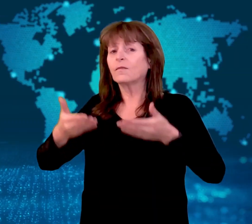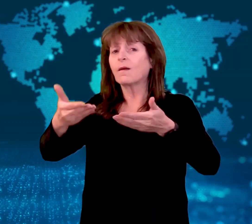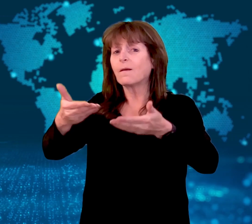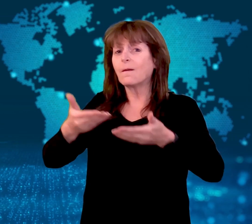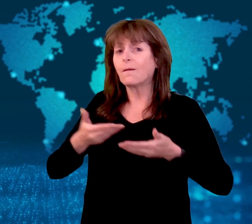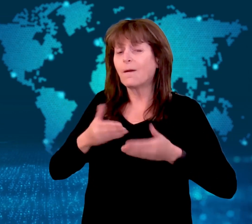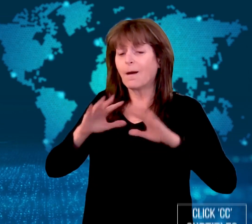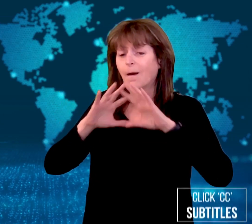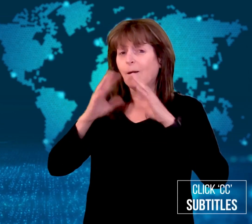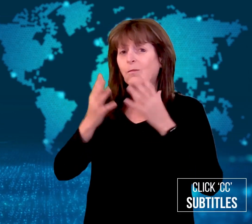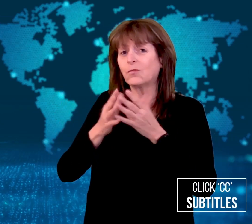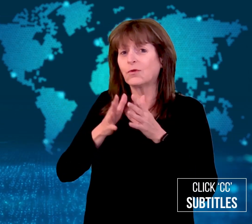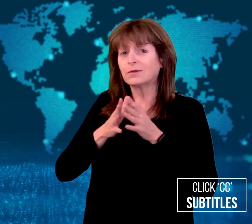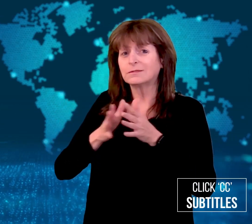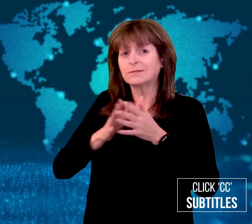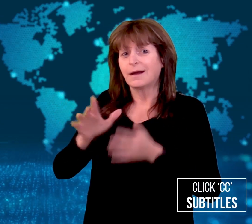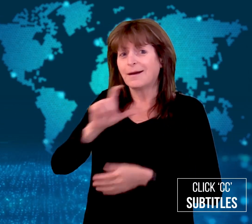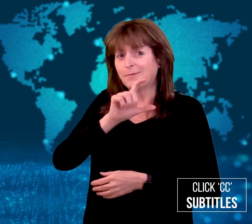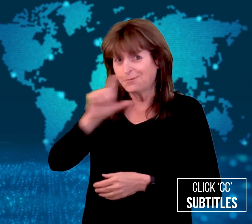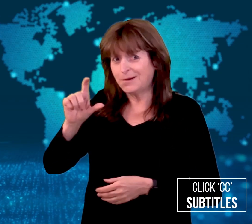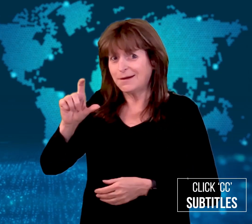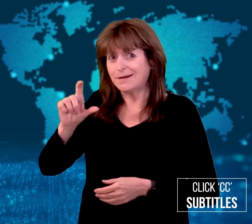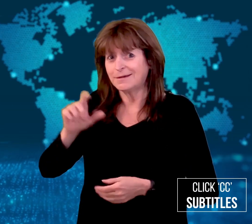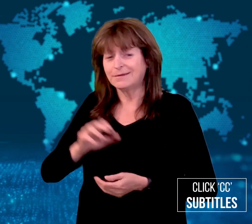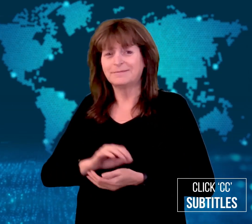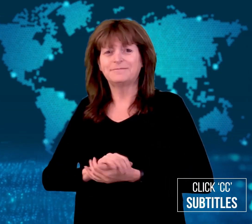Welcome to WorldSign Week!